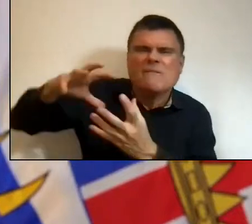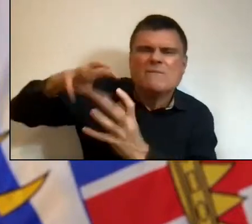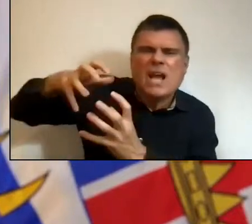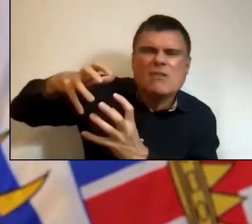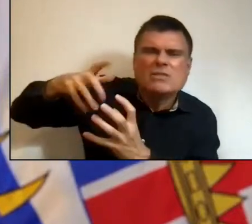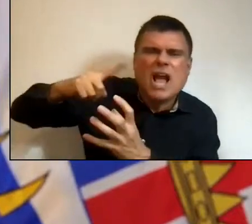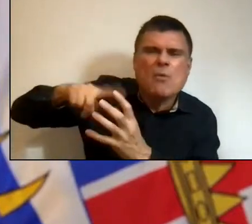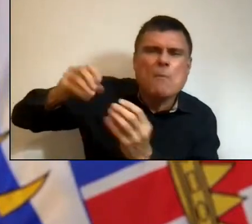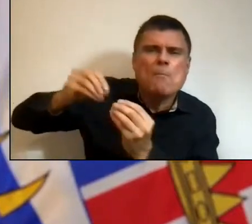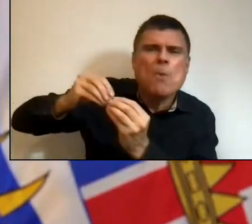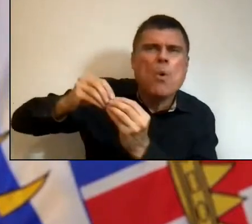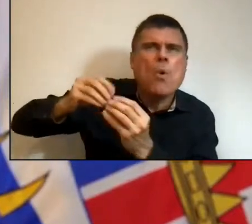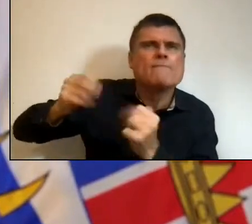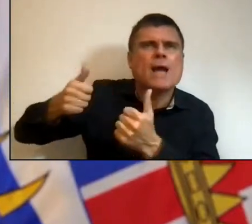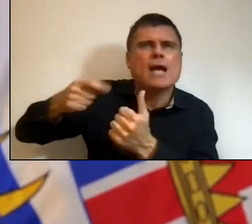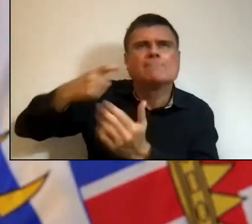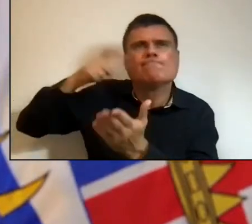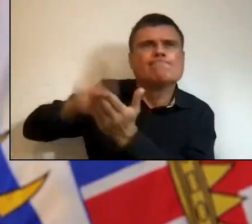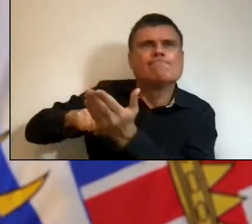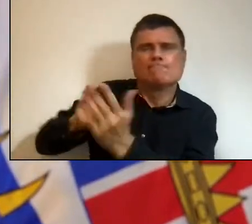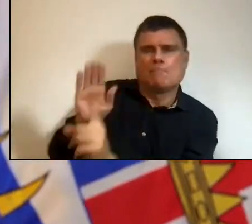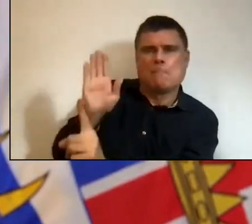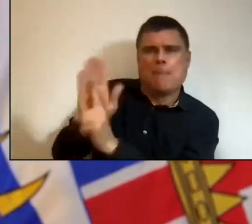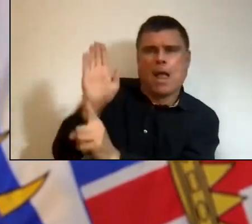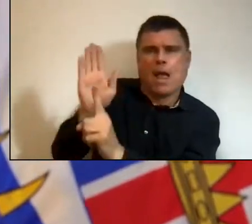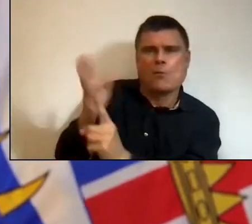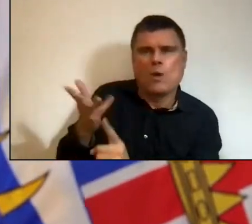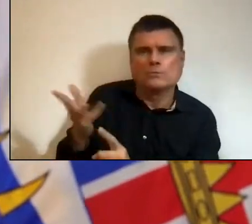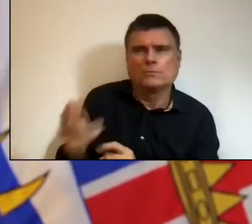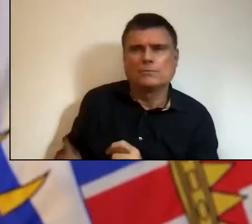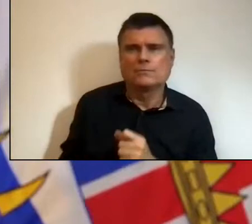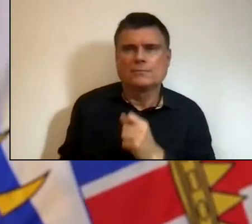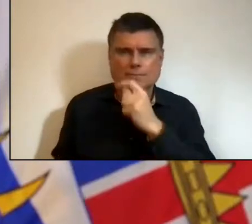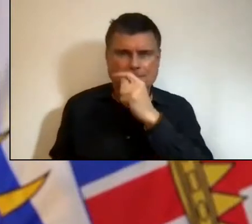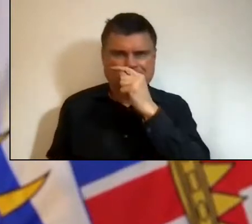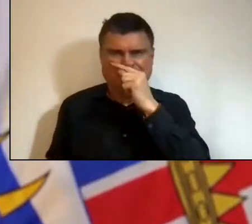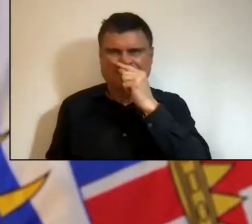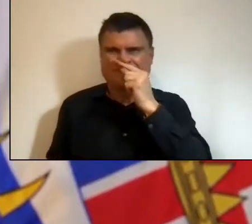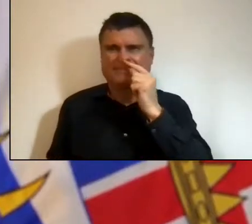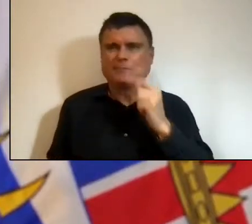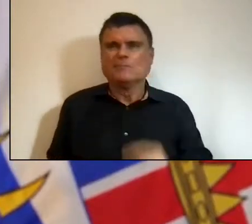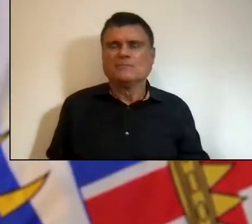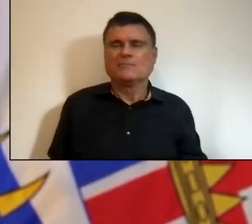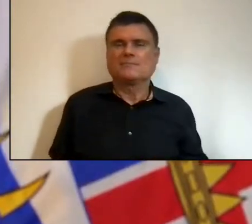quickly?